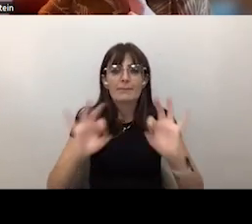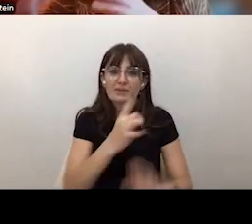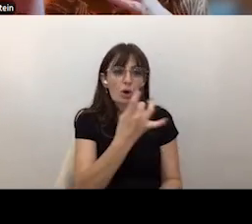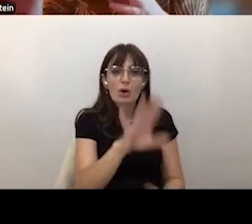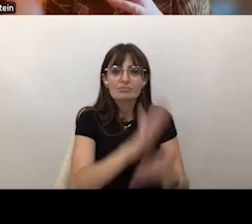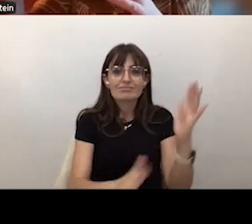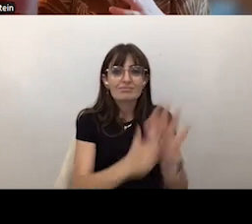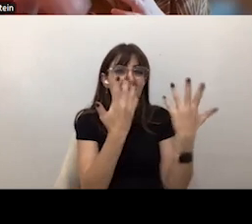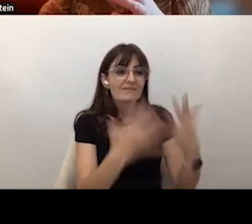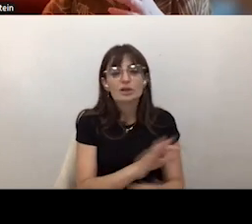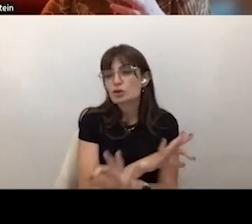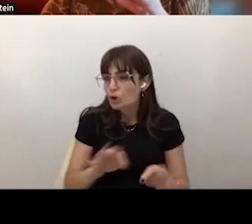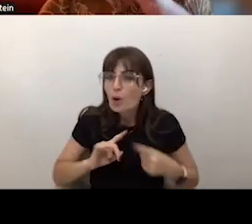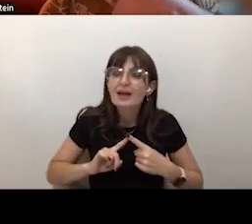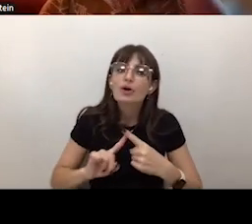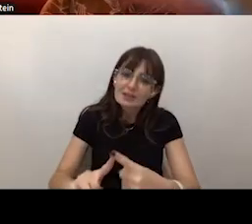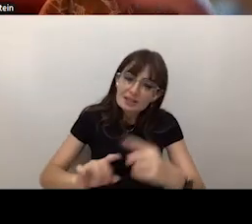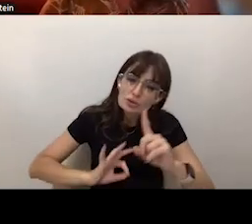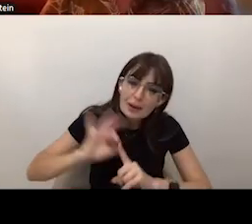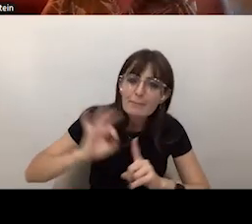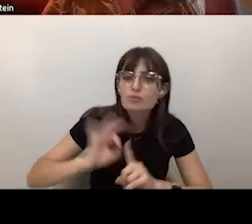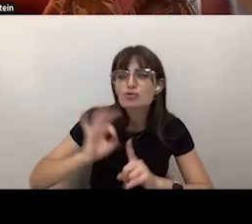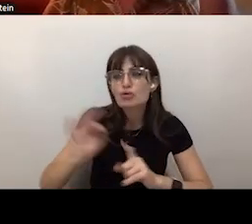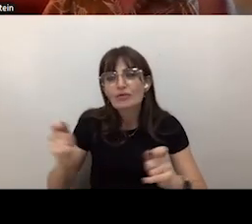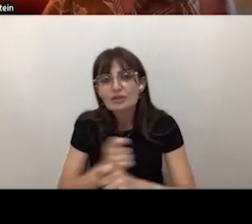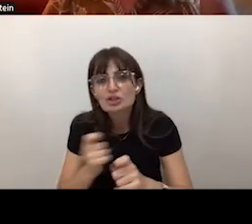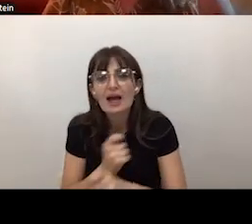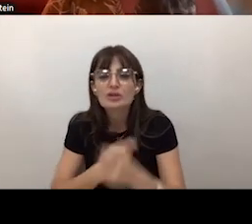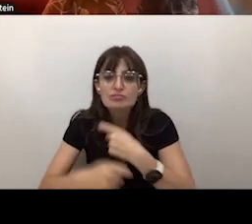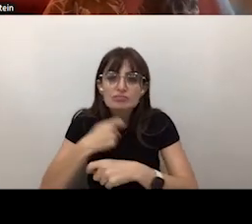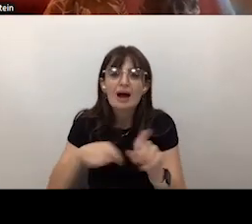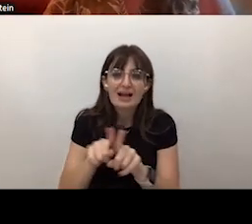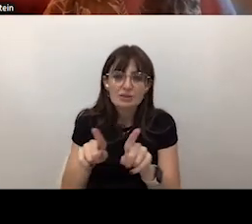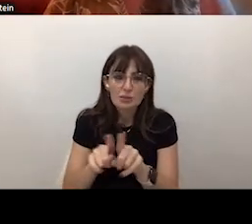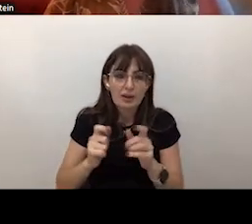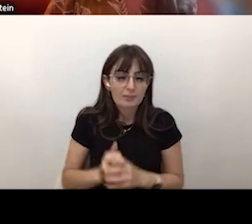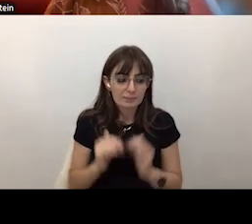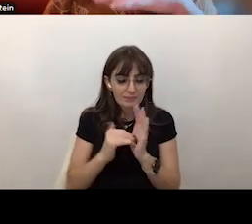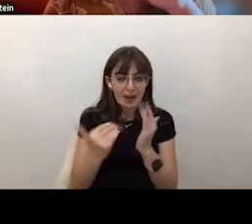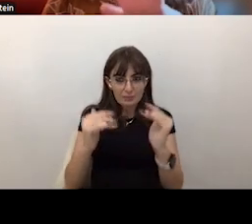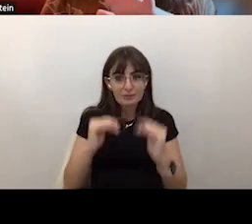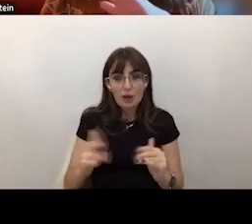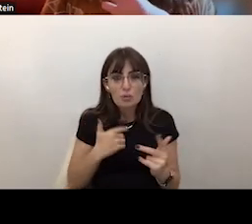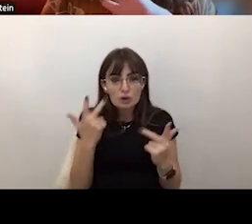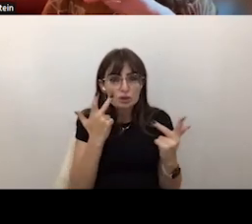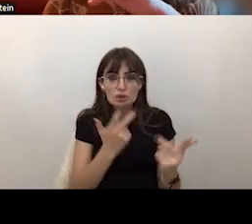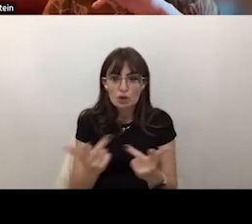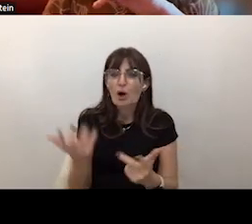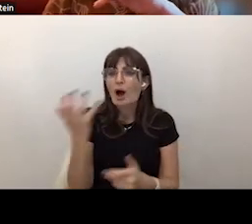be amazing but it continues to evolve. I am really sorry. This is not going to win